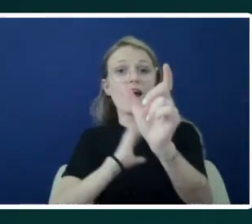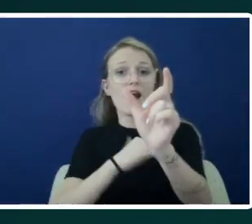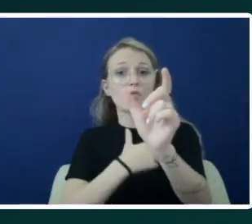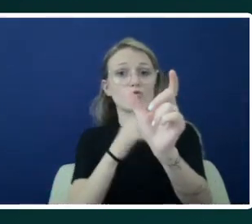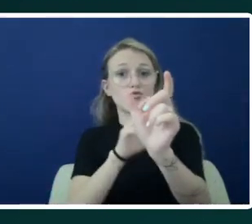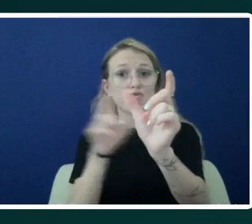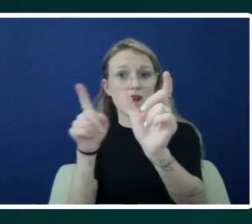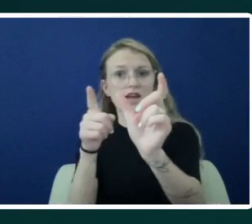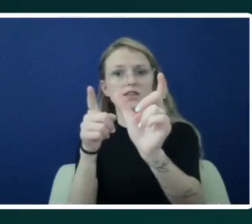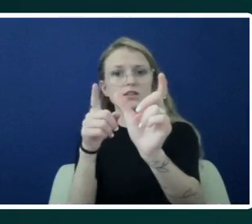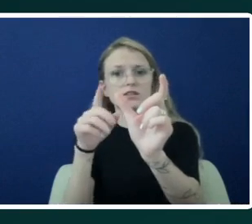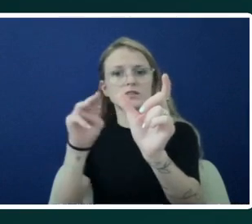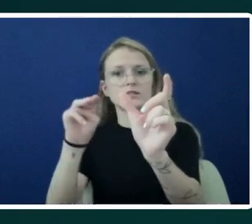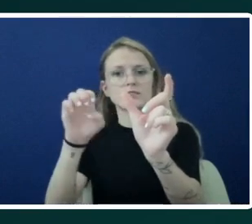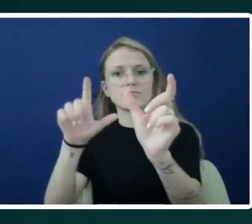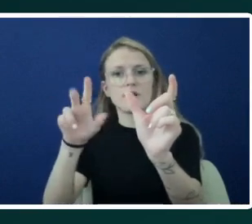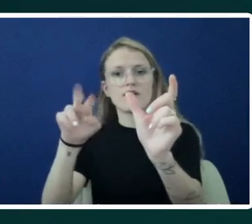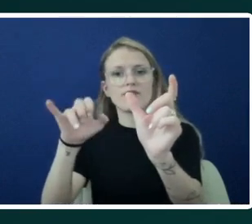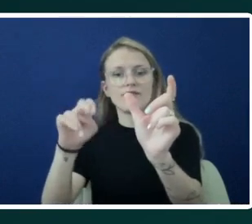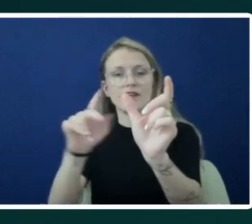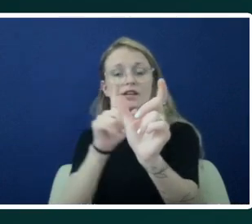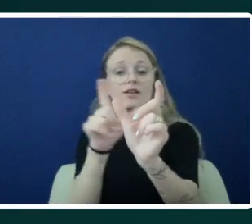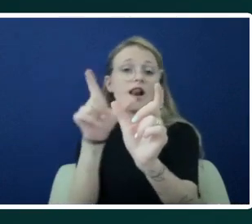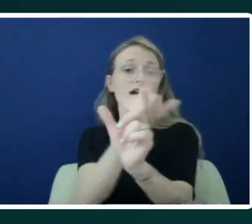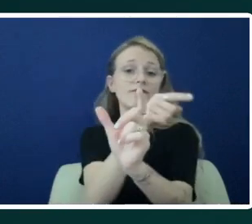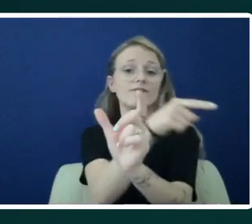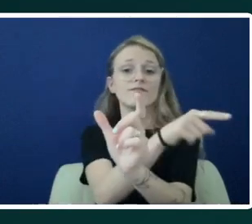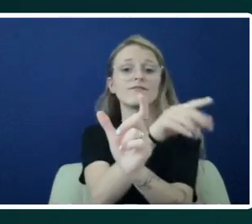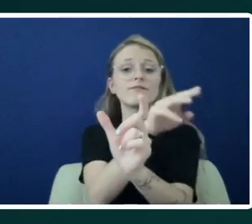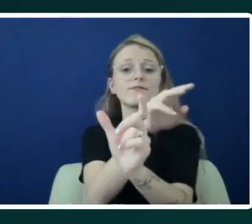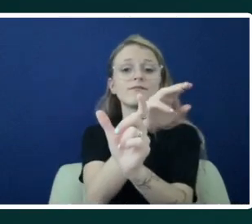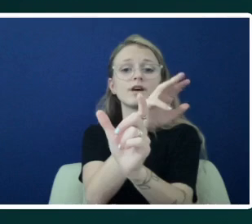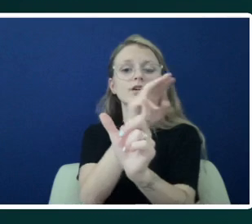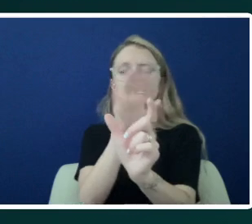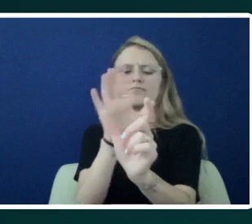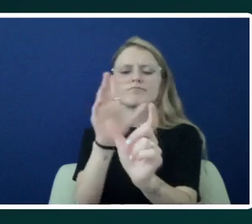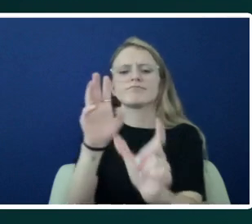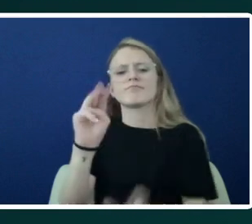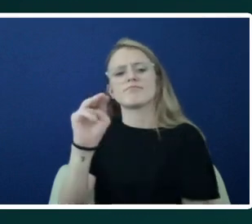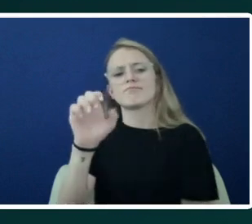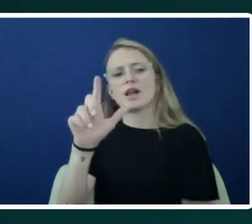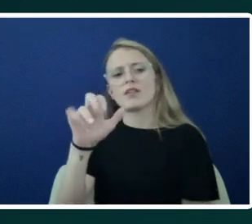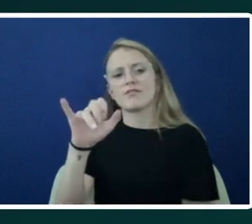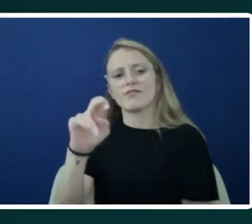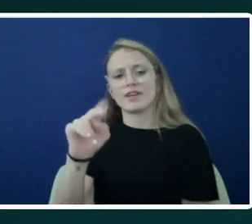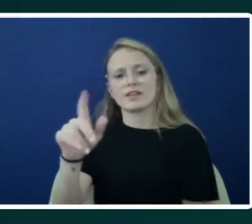Melvin Deal. To the left of him -- Melvin Deal taught African drum and dance in Washington,